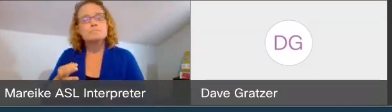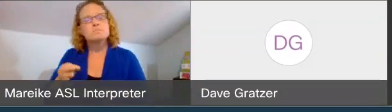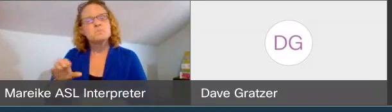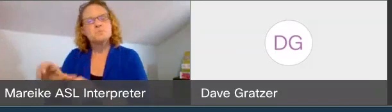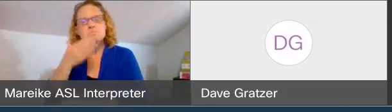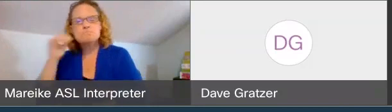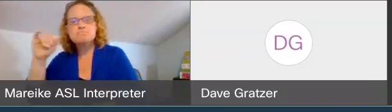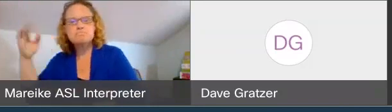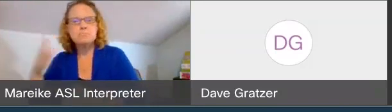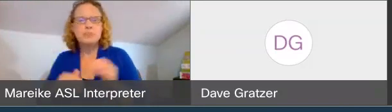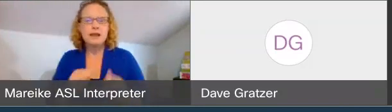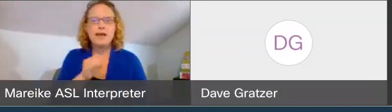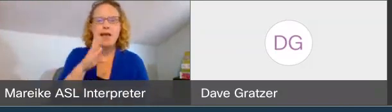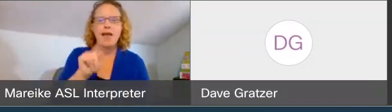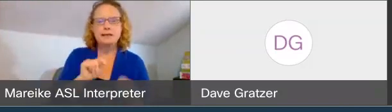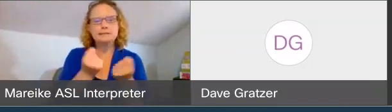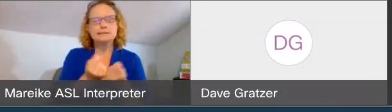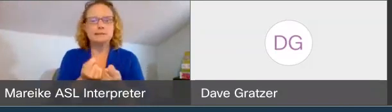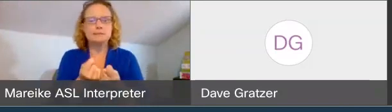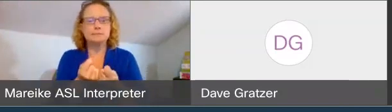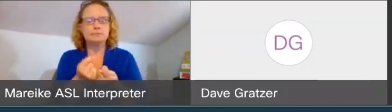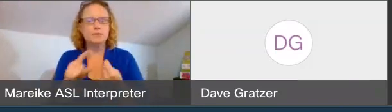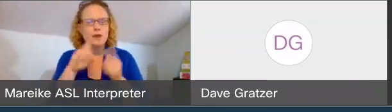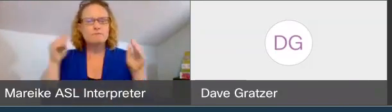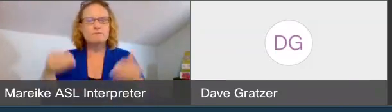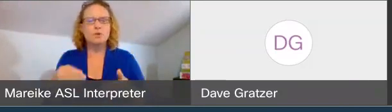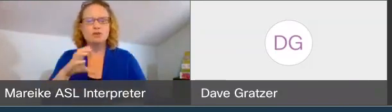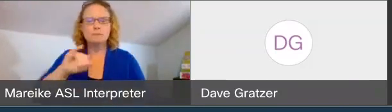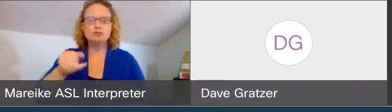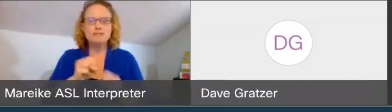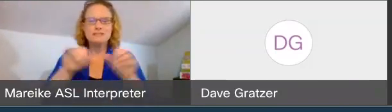than an acting that's only occasionally focused on justice involved individuals, but let me turn